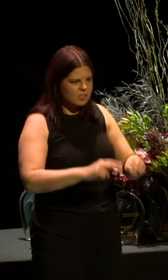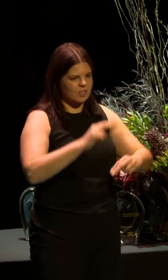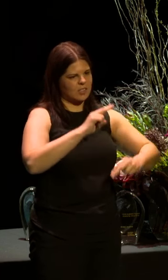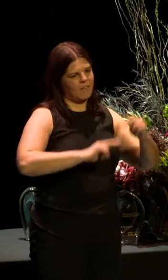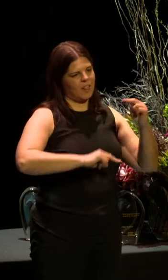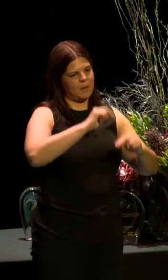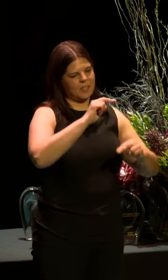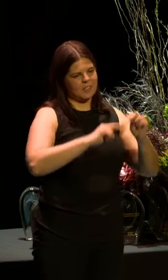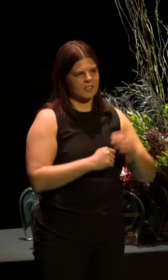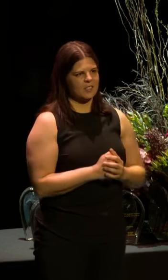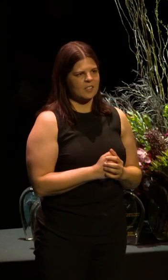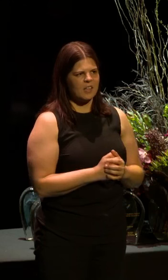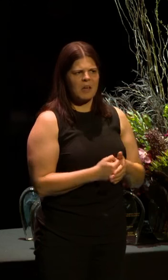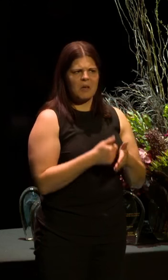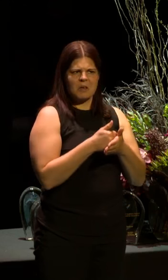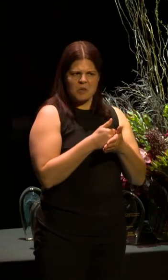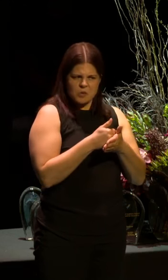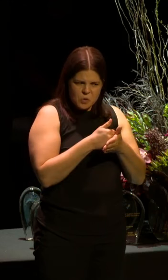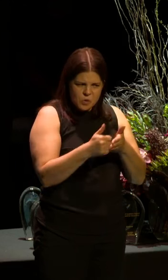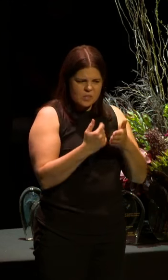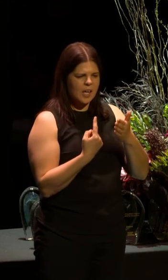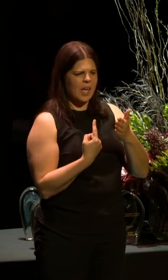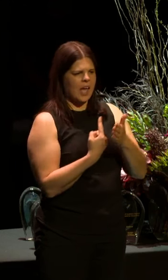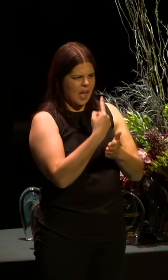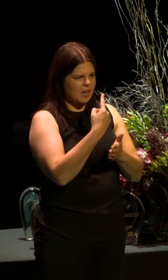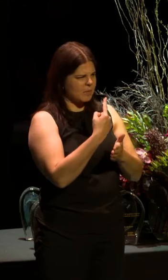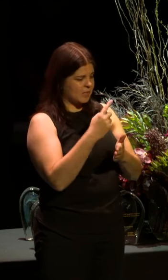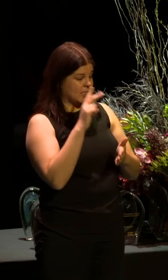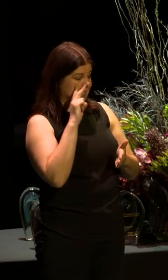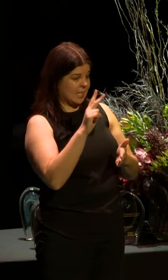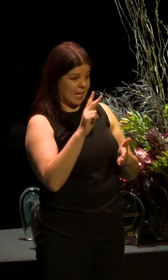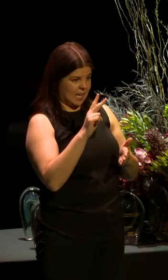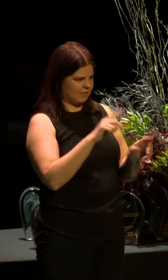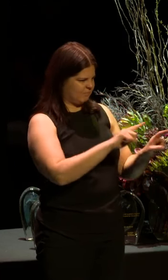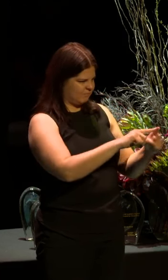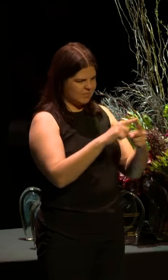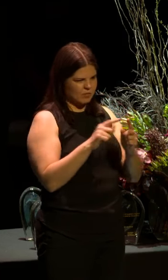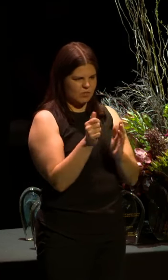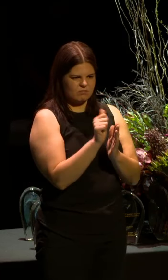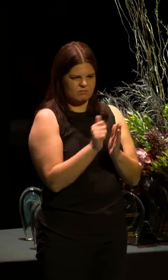It often operates at the intersection of artistic disciplines and partnerships.